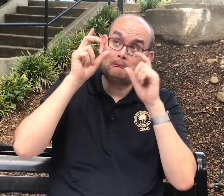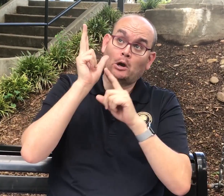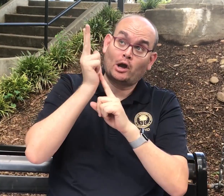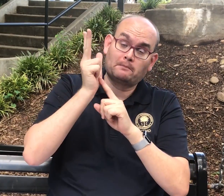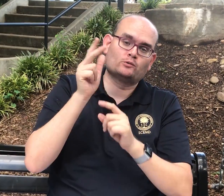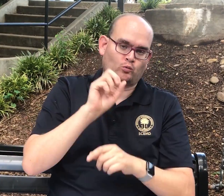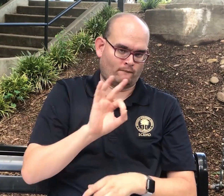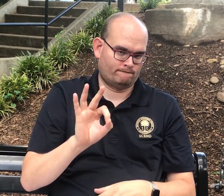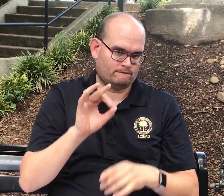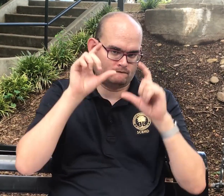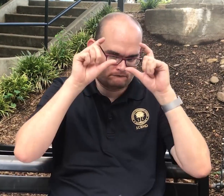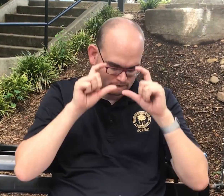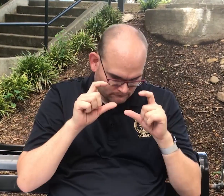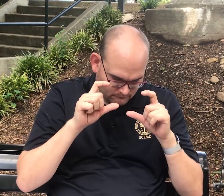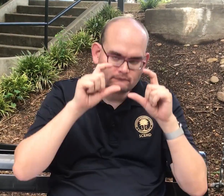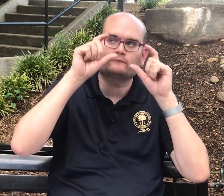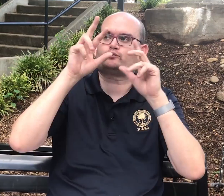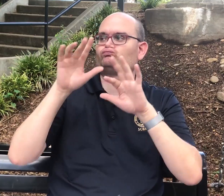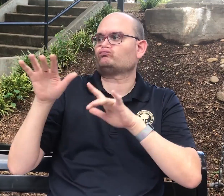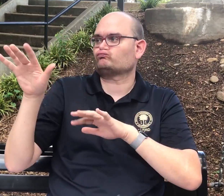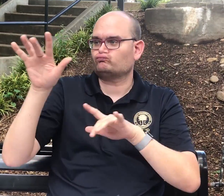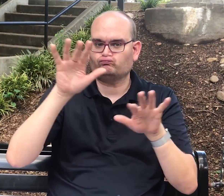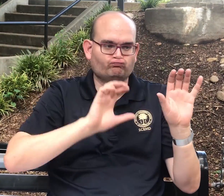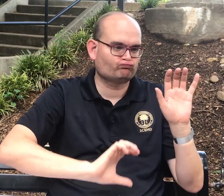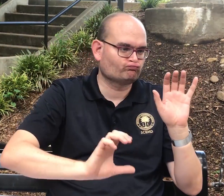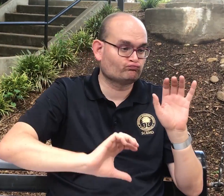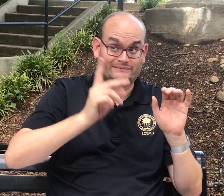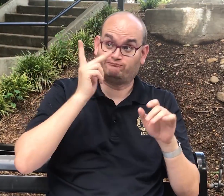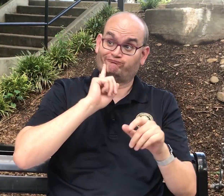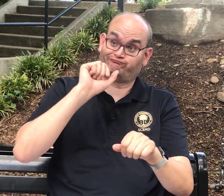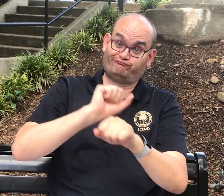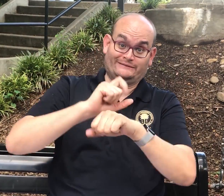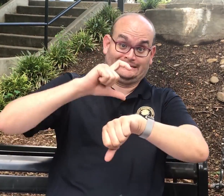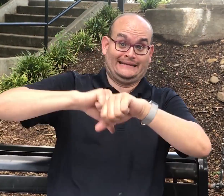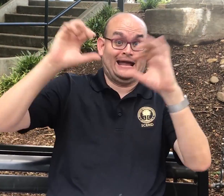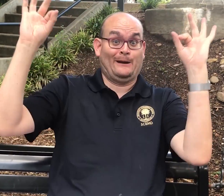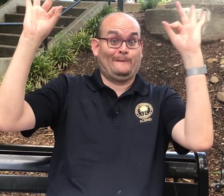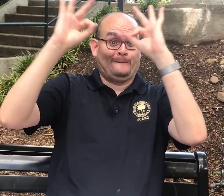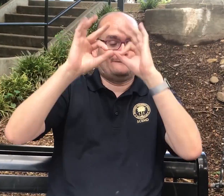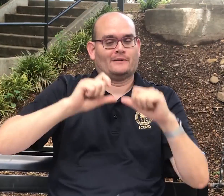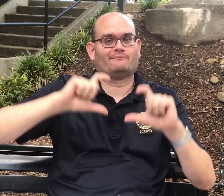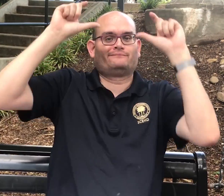AFTER THREE MINUTES OF CONTINUOUS USE, INTERMITTENT USE OF GLASSES IS PERMISSIBLE